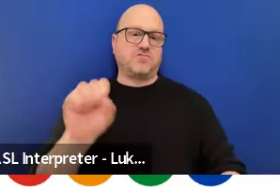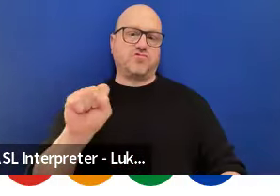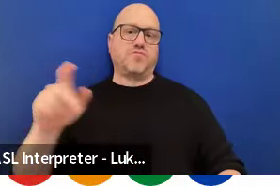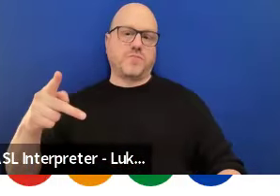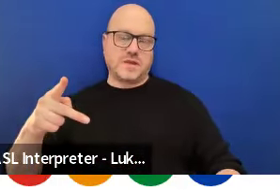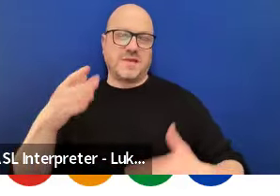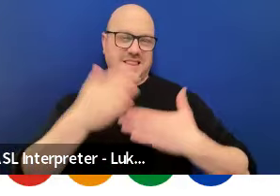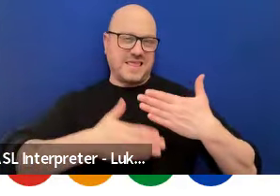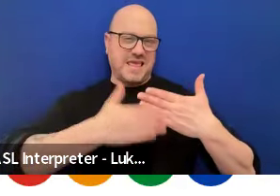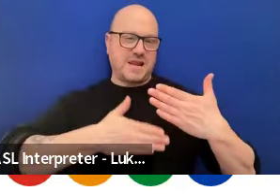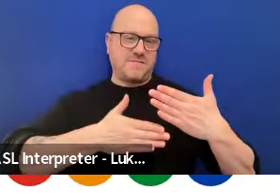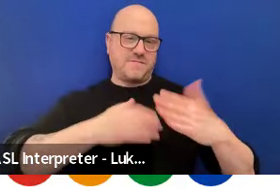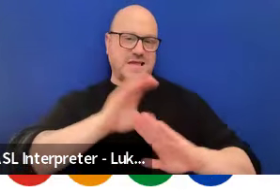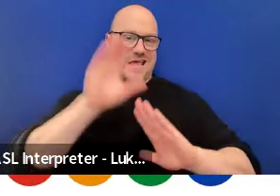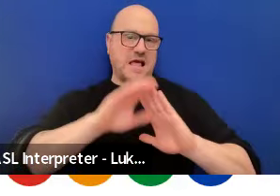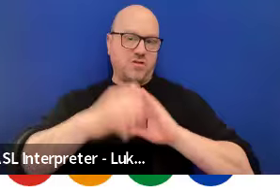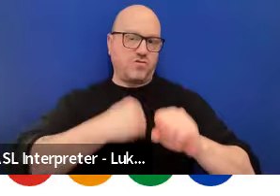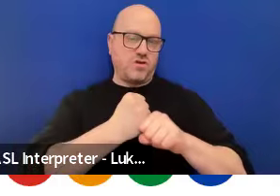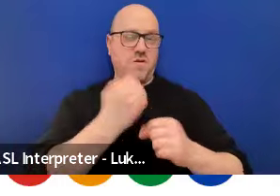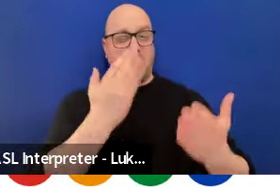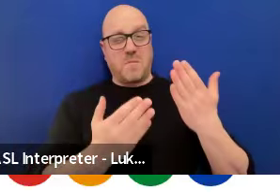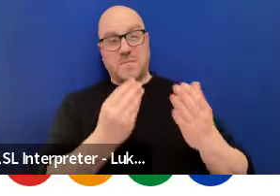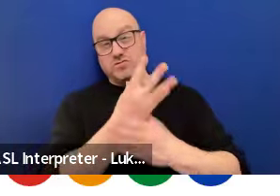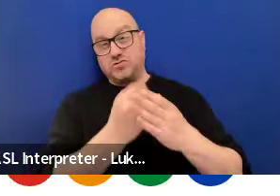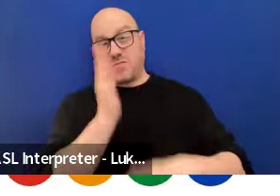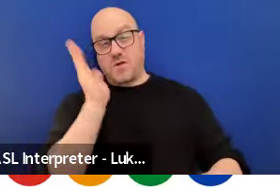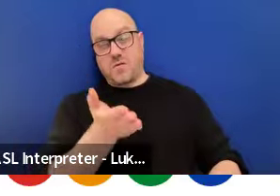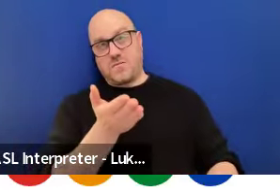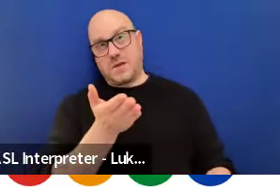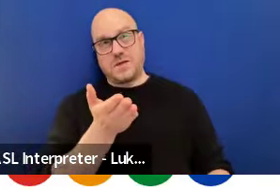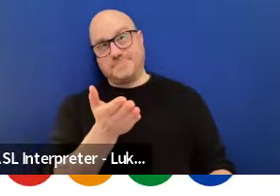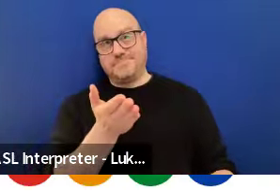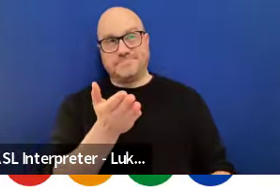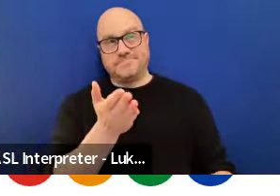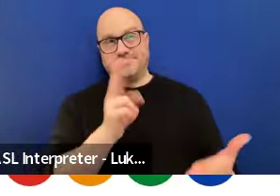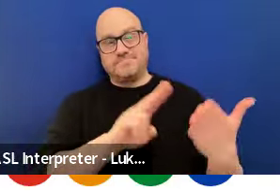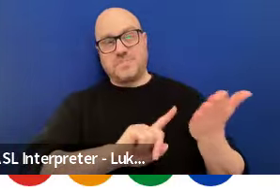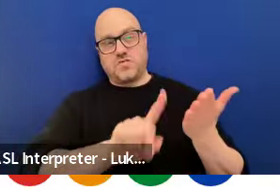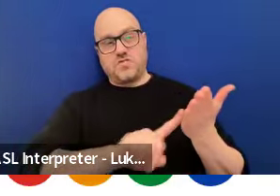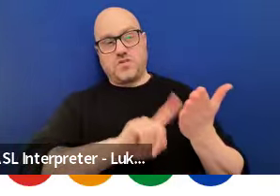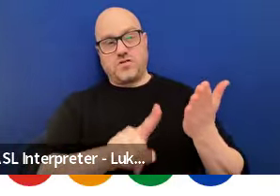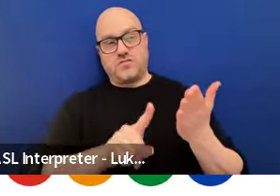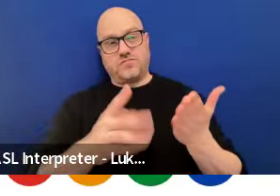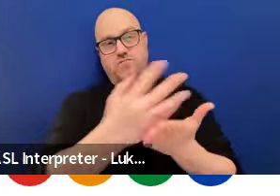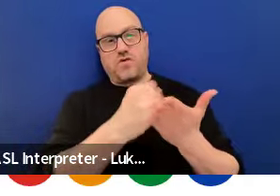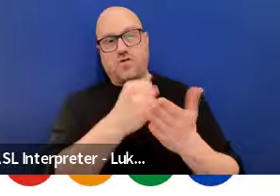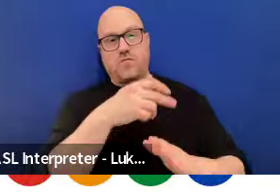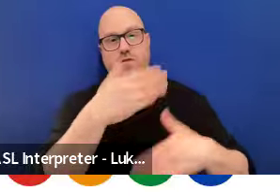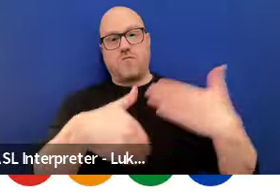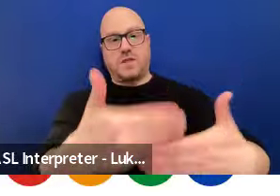CONTRACTS FOR THE DEDICATED SERVICE PROVIDERS BY THE END OF THE CALENDAR YEAR. THAT MEANS, PROBABLY LATER THIS